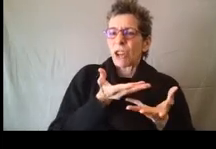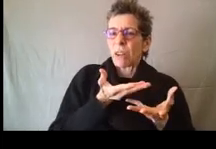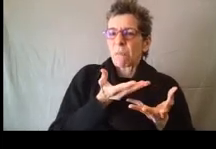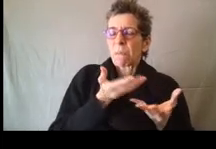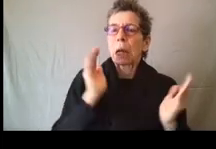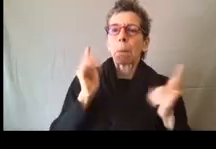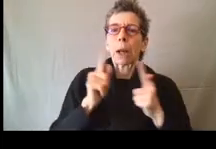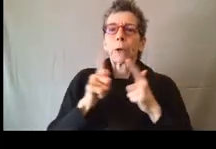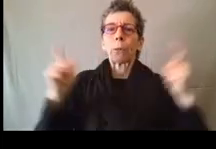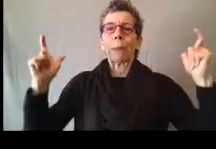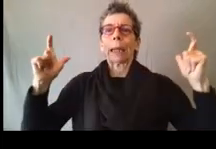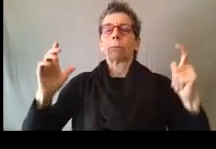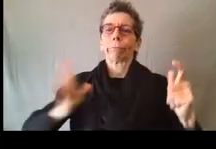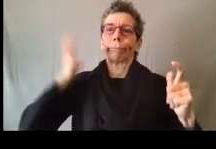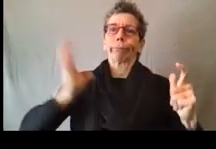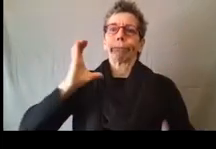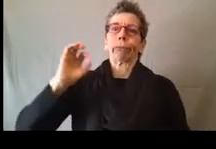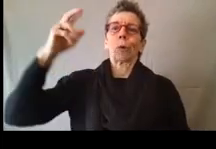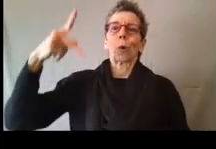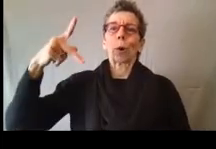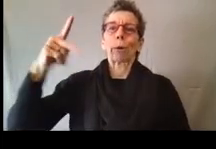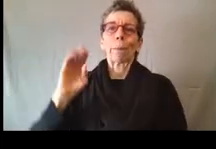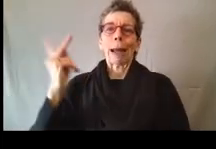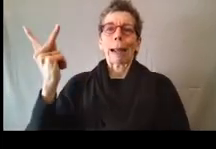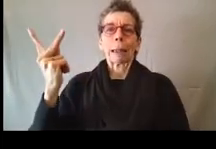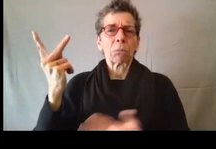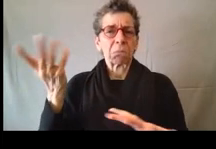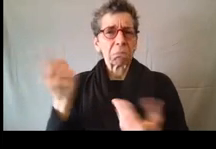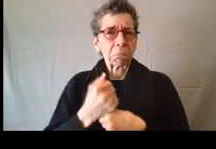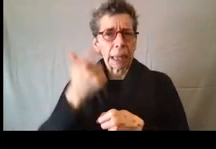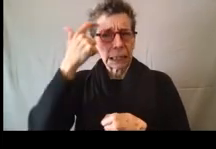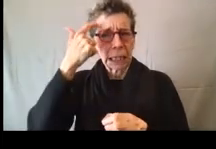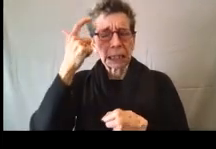this across the board in the retail sector as well, for example, that might just be the